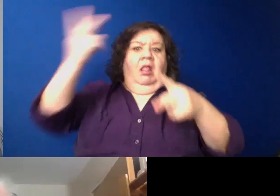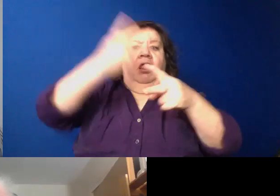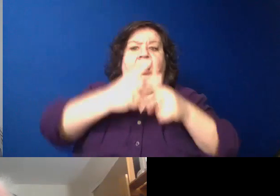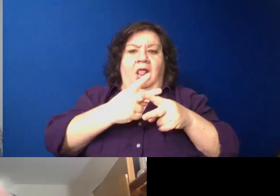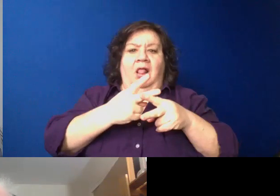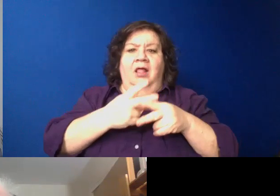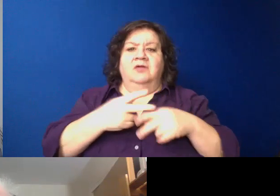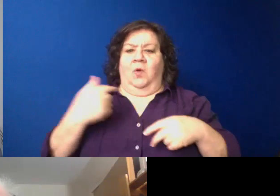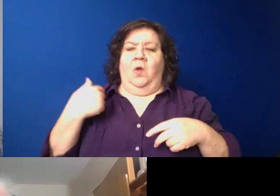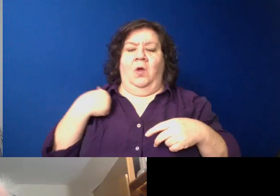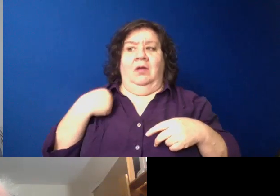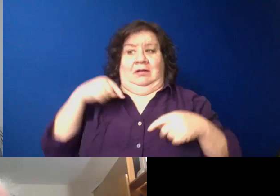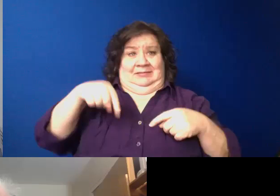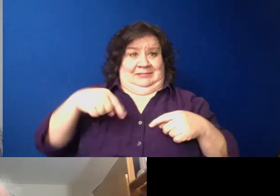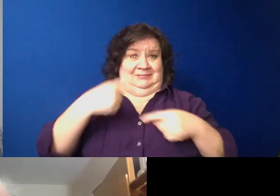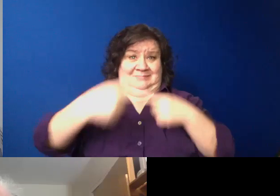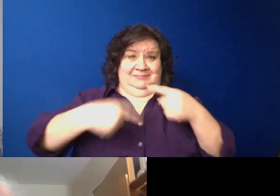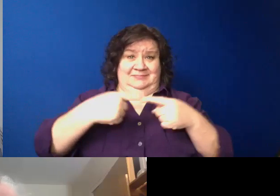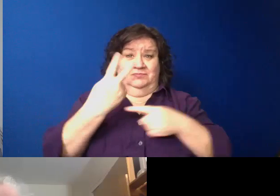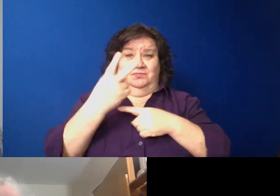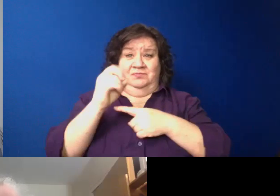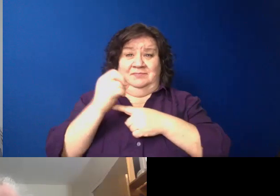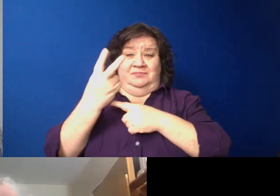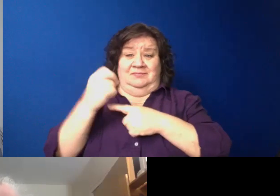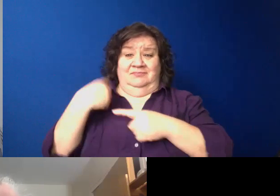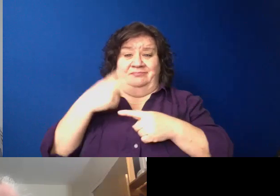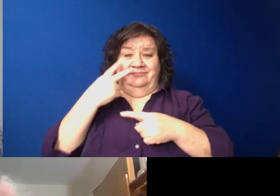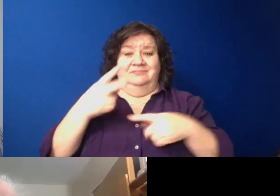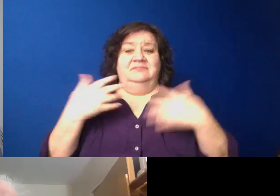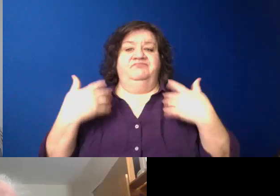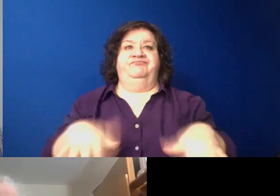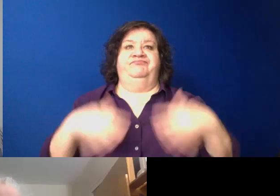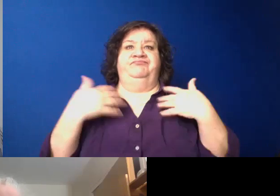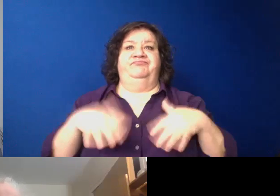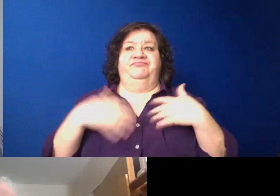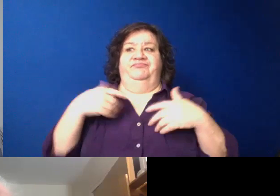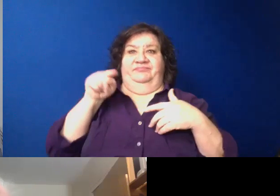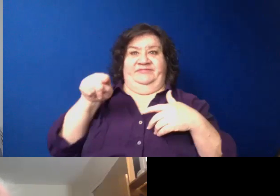highlighted as well by the intergovernmental climate sorry panel and climate change which